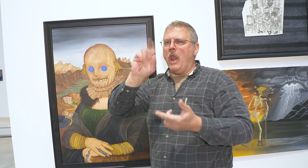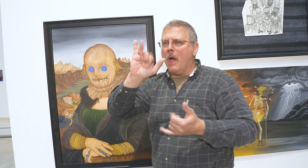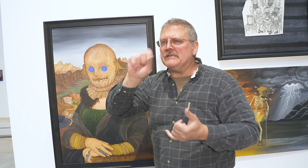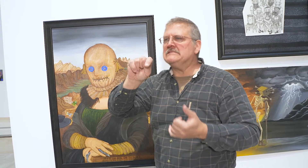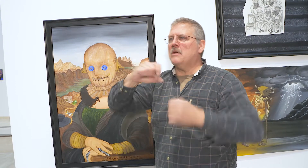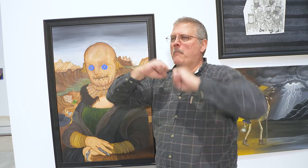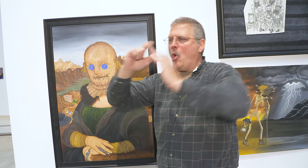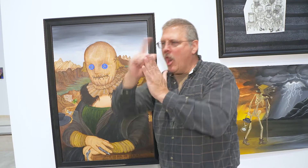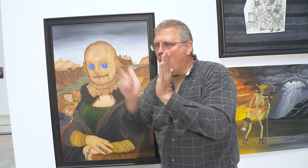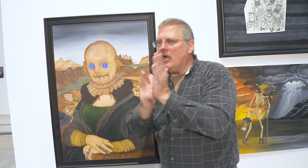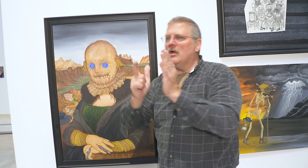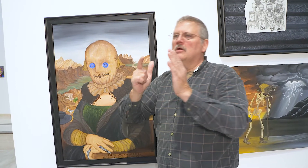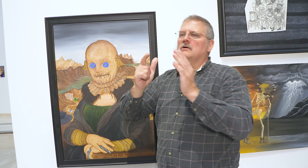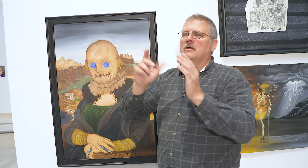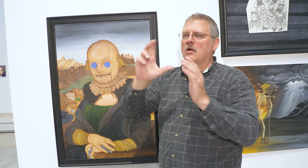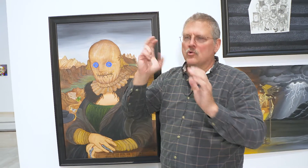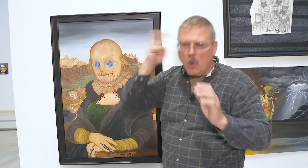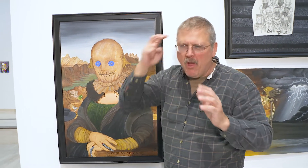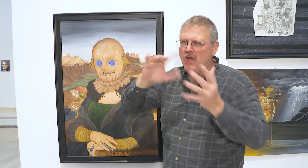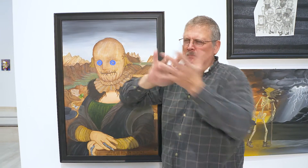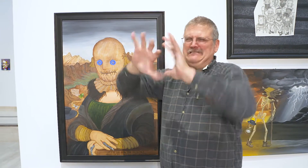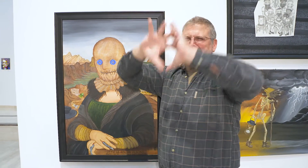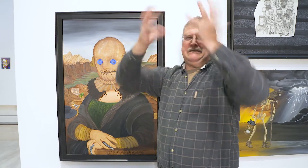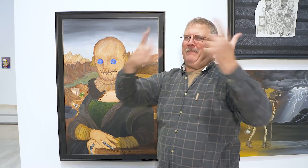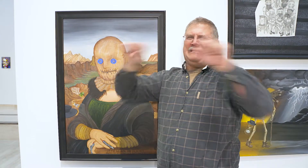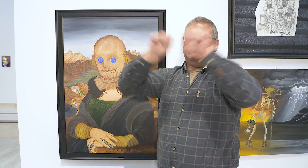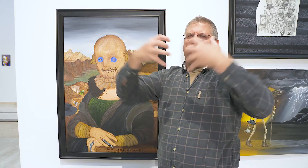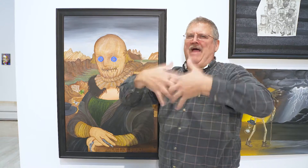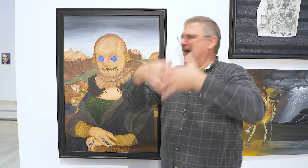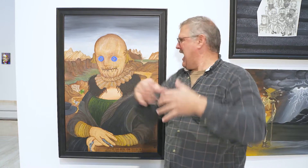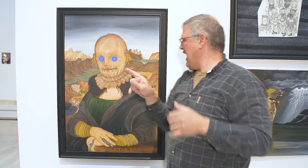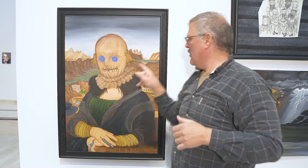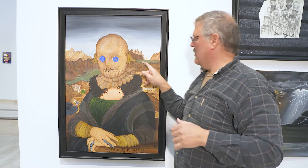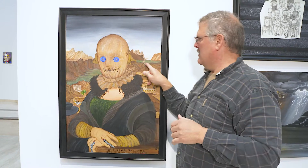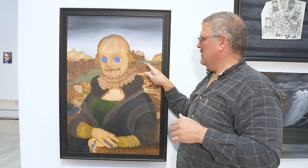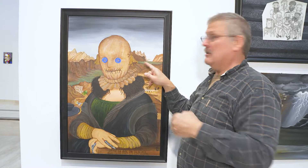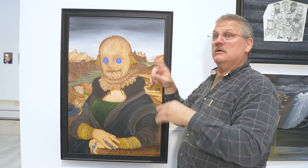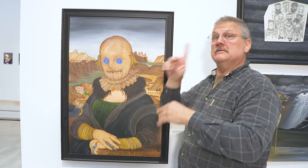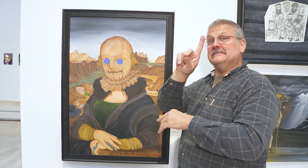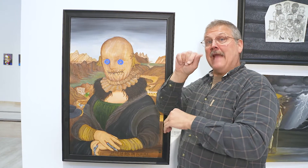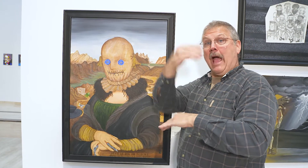It includes lobbyists, lawyers, implant manufacturers, and a huge system represented by the factory.